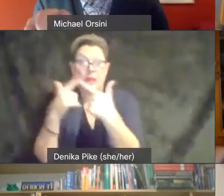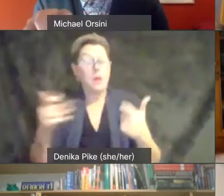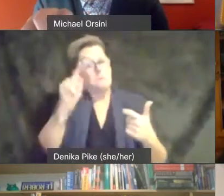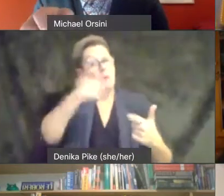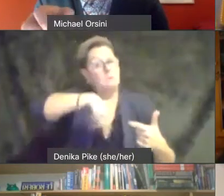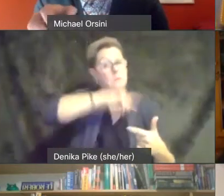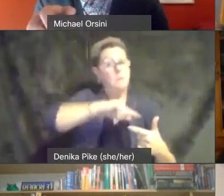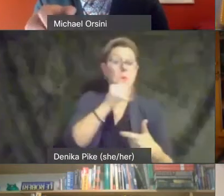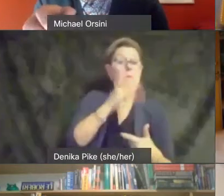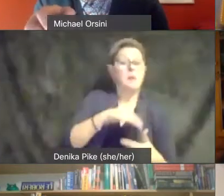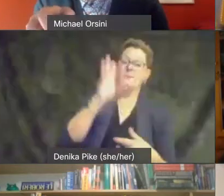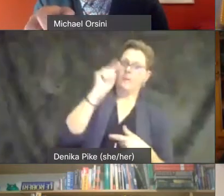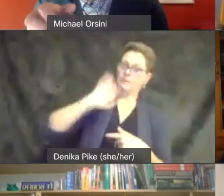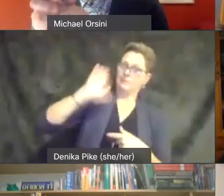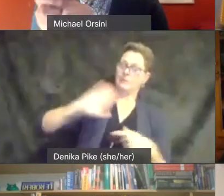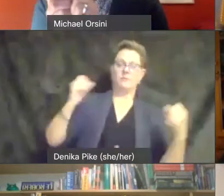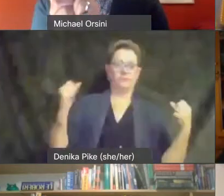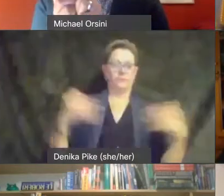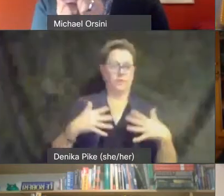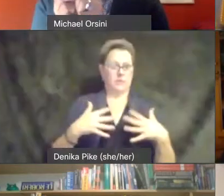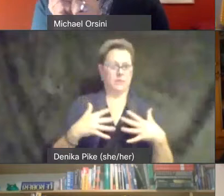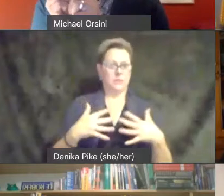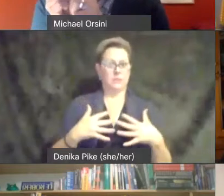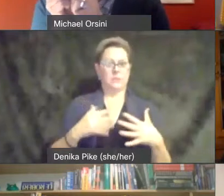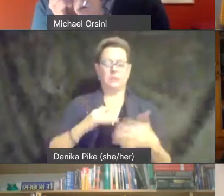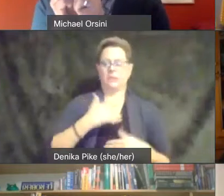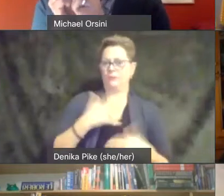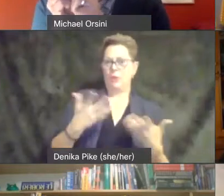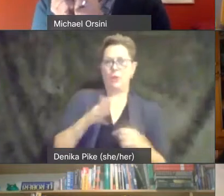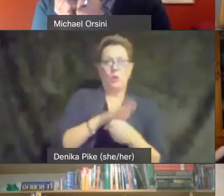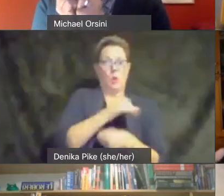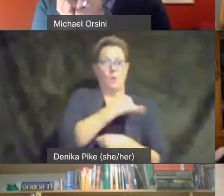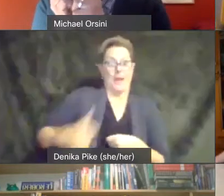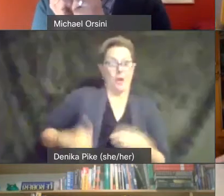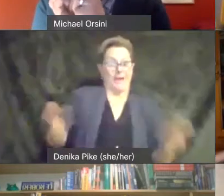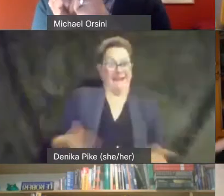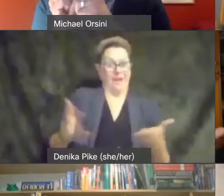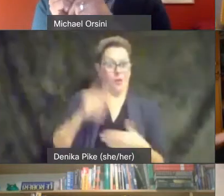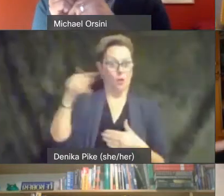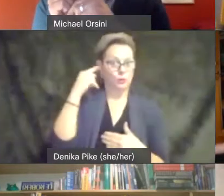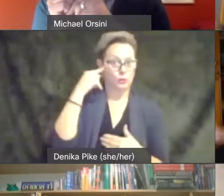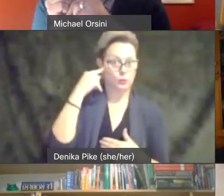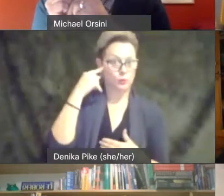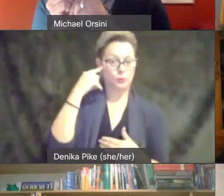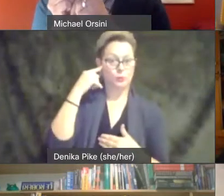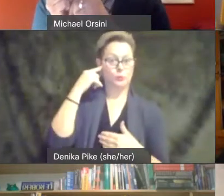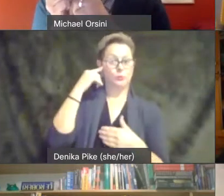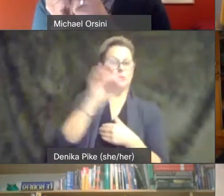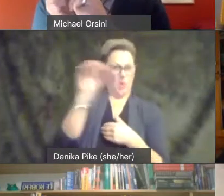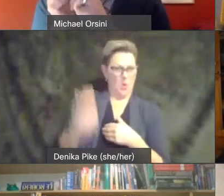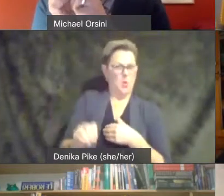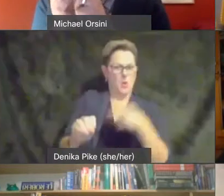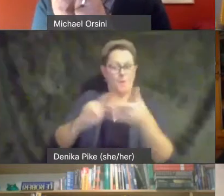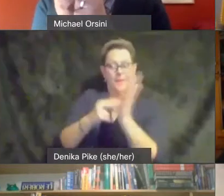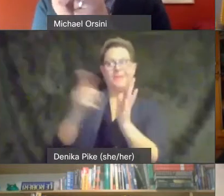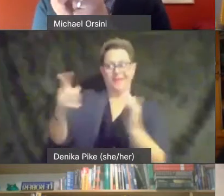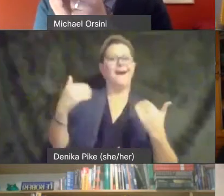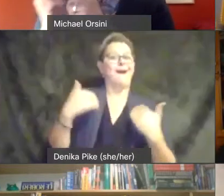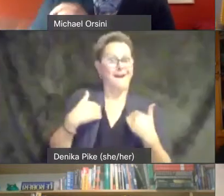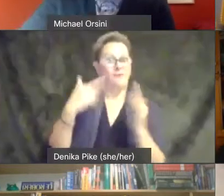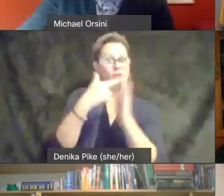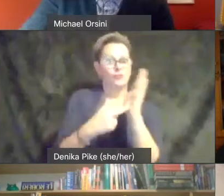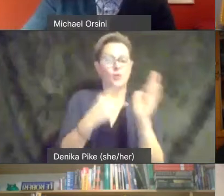There was a lot of fear there going so far as to having local mayors here in Ontario authorize, or sort of put a municipal order in place that prevented local trace.